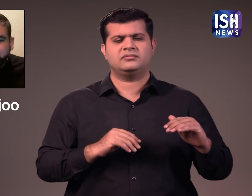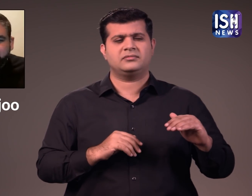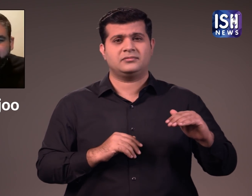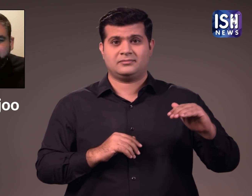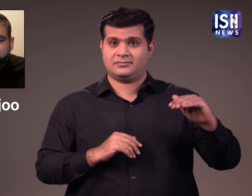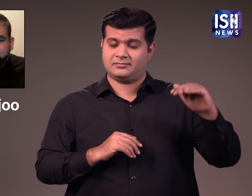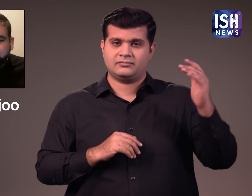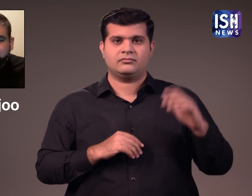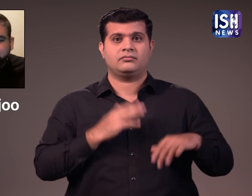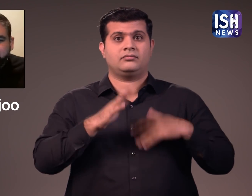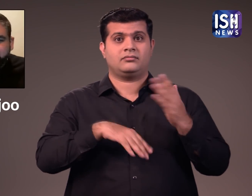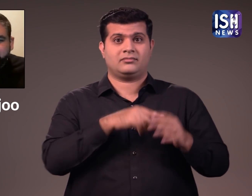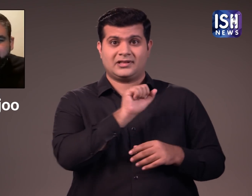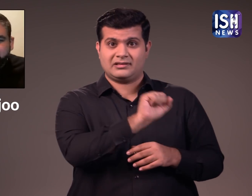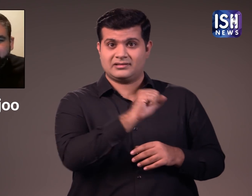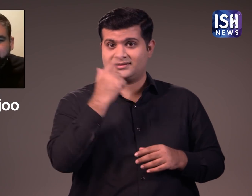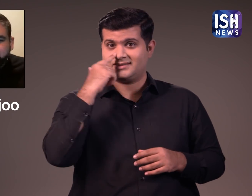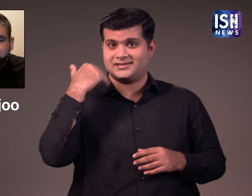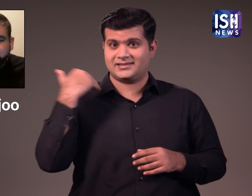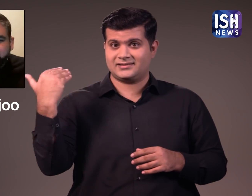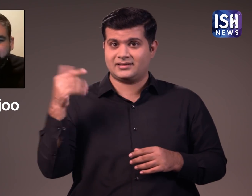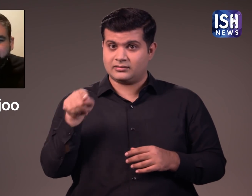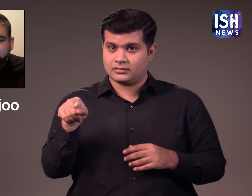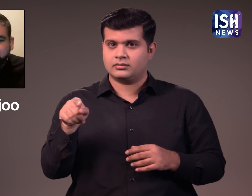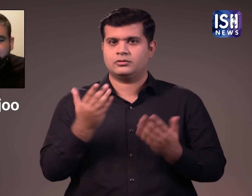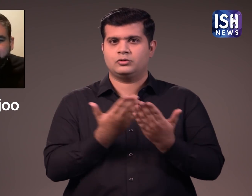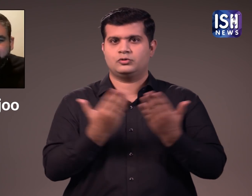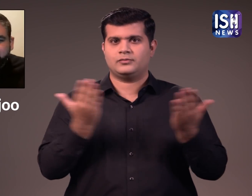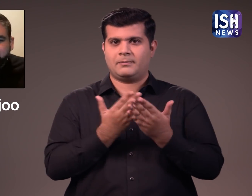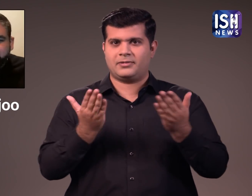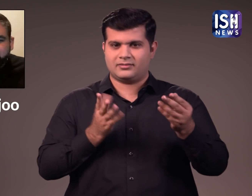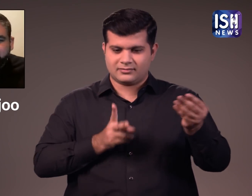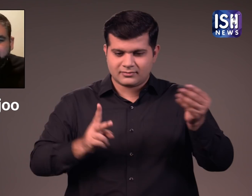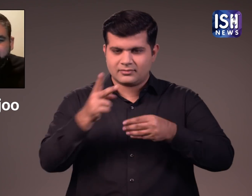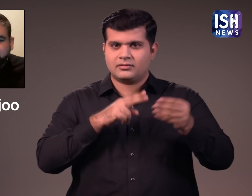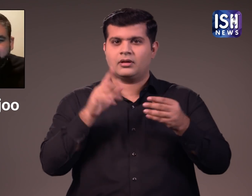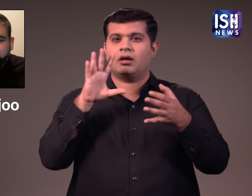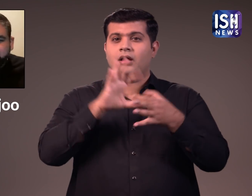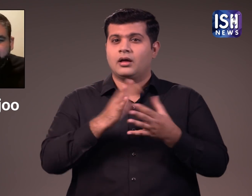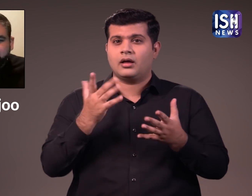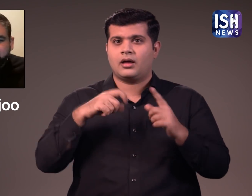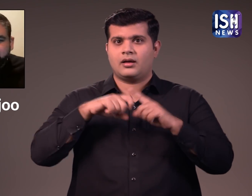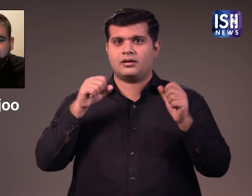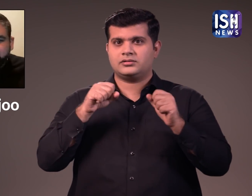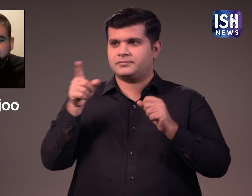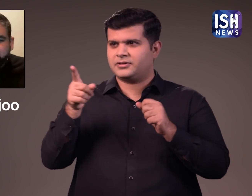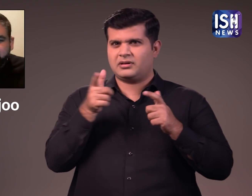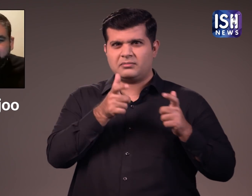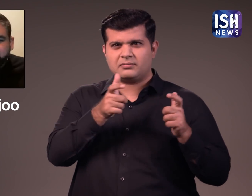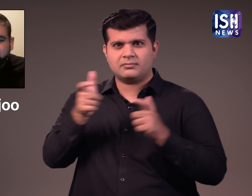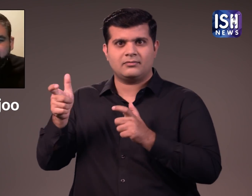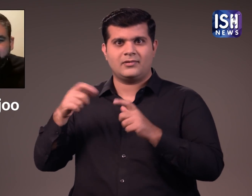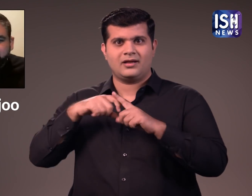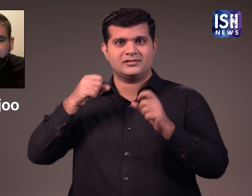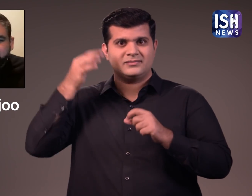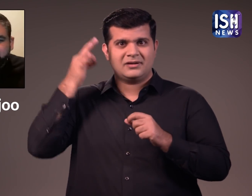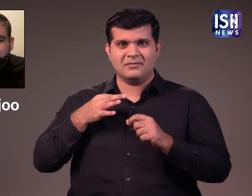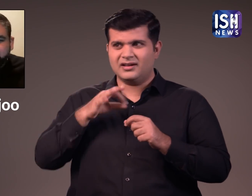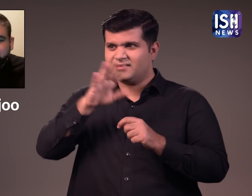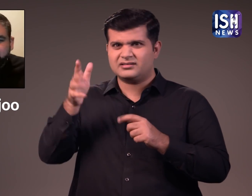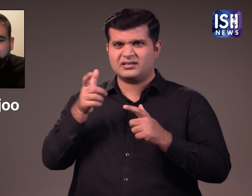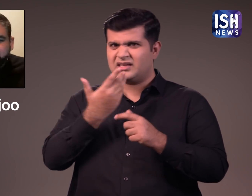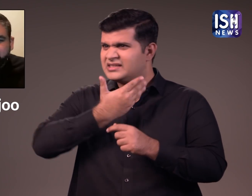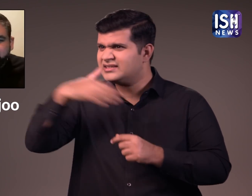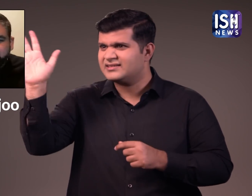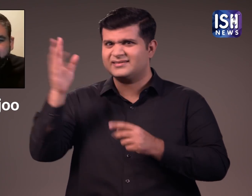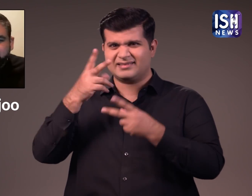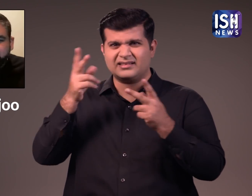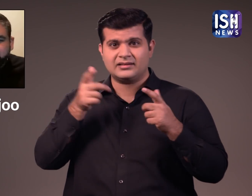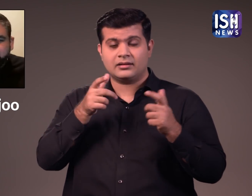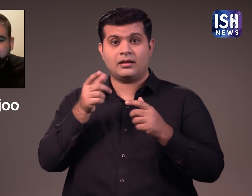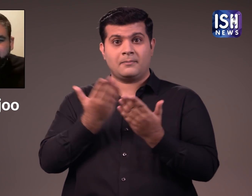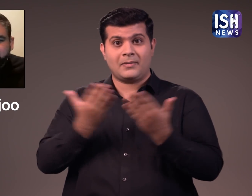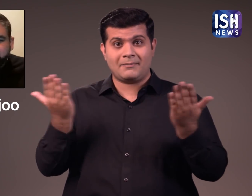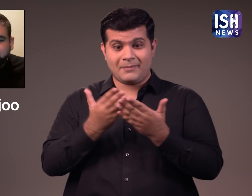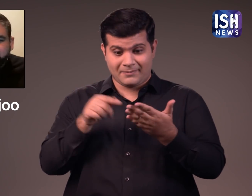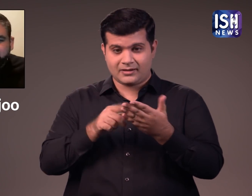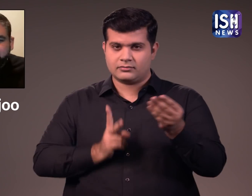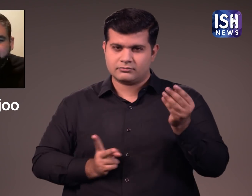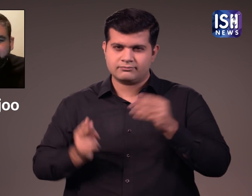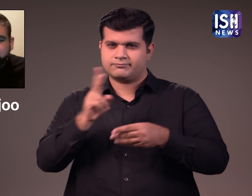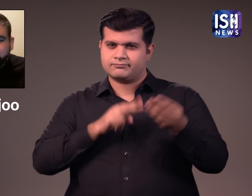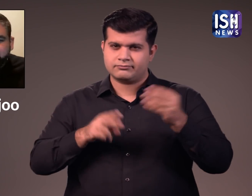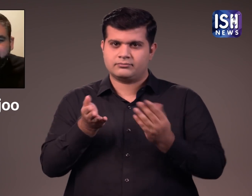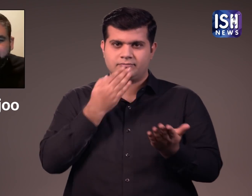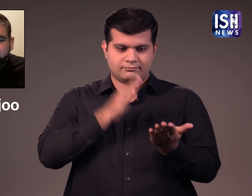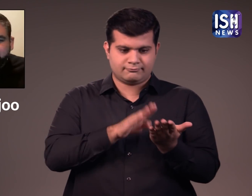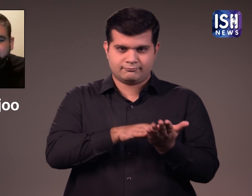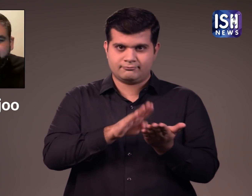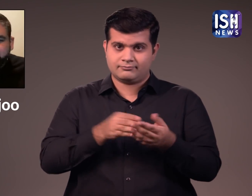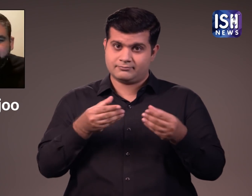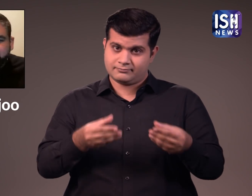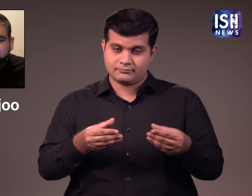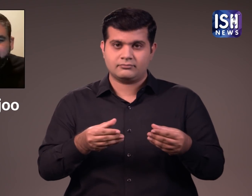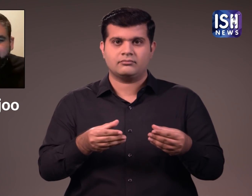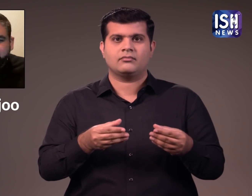When he grew up, he found newspaper cuttings about the Kashmir exodus in his sister's book.